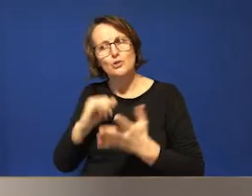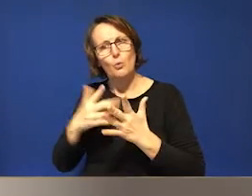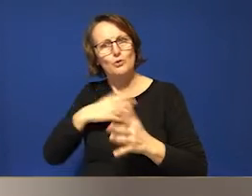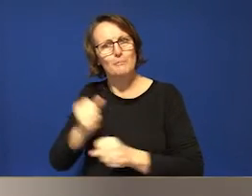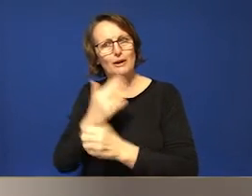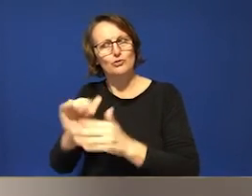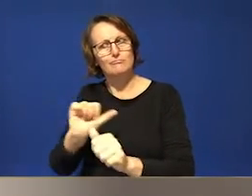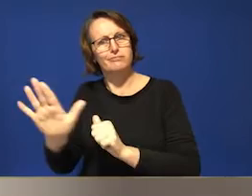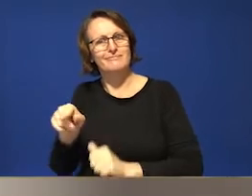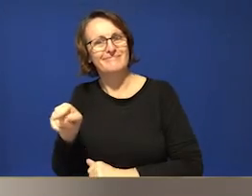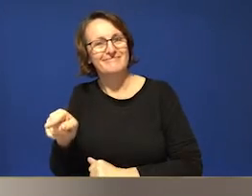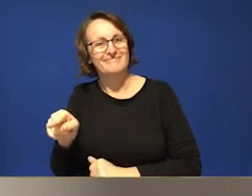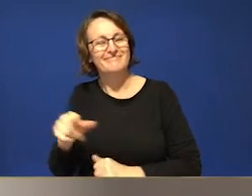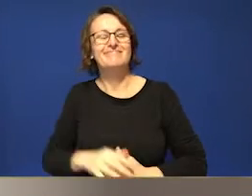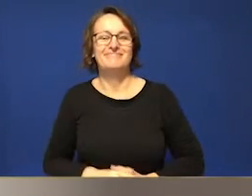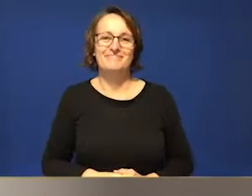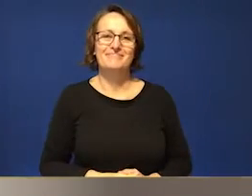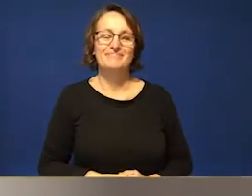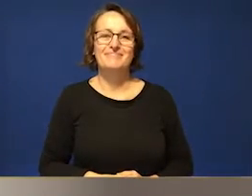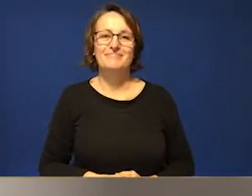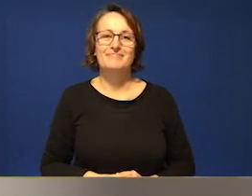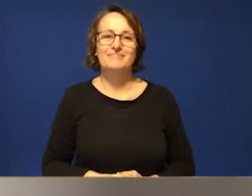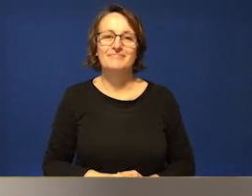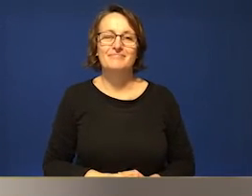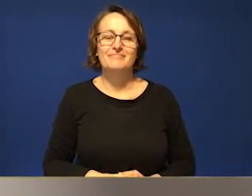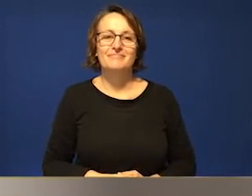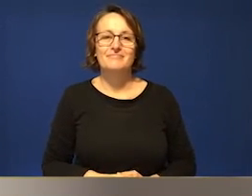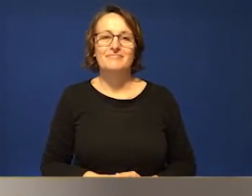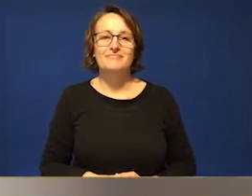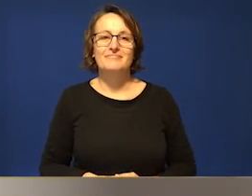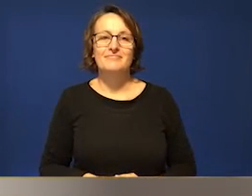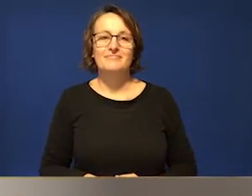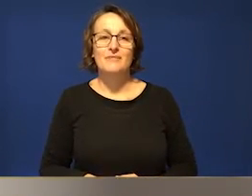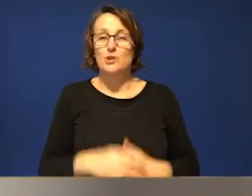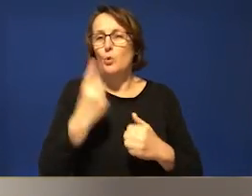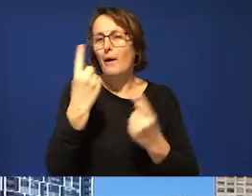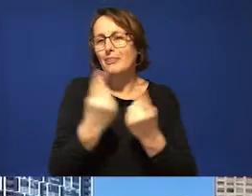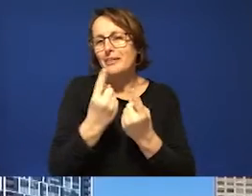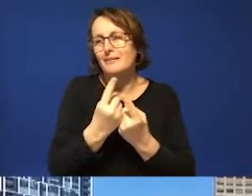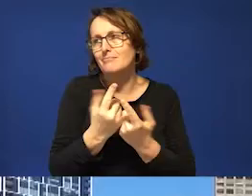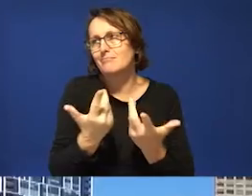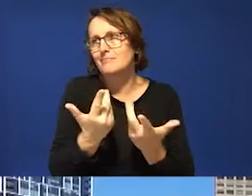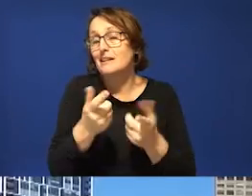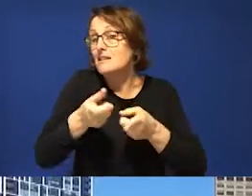about how you do that as an architect. And one of those things is like a bit obvious to say now,